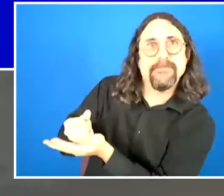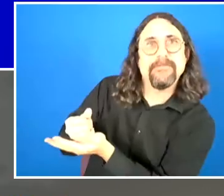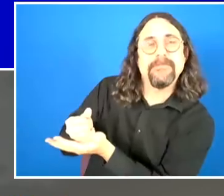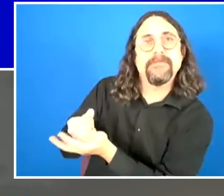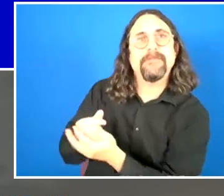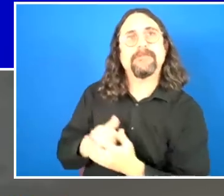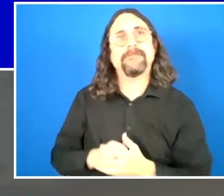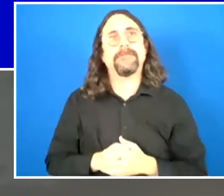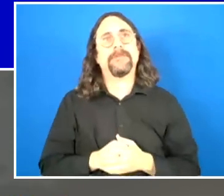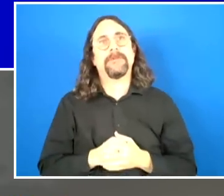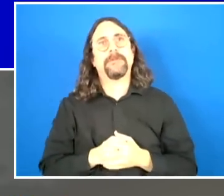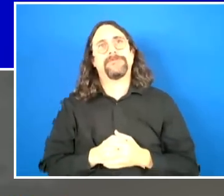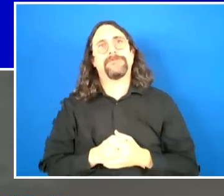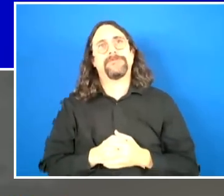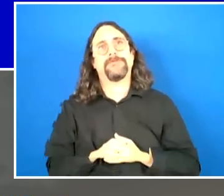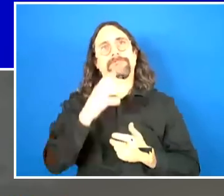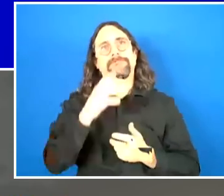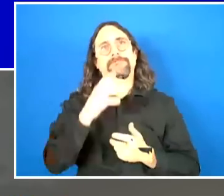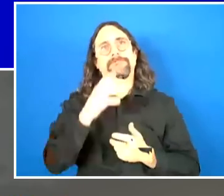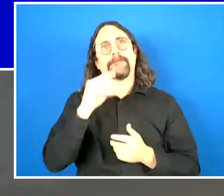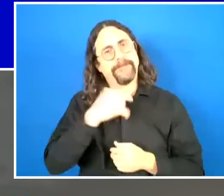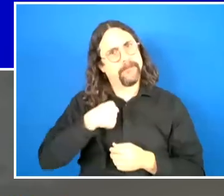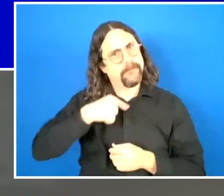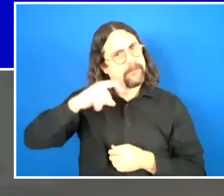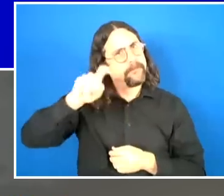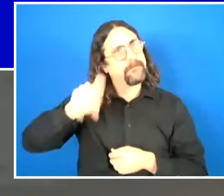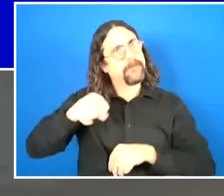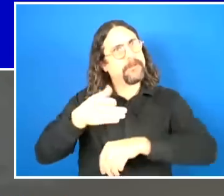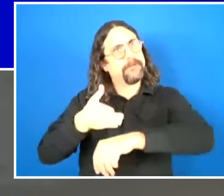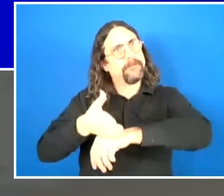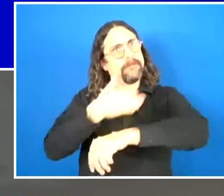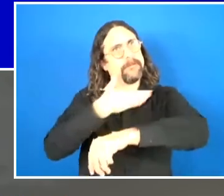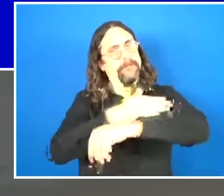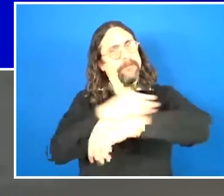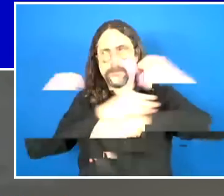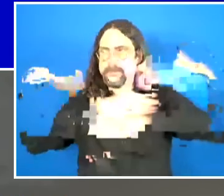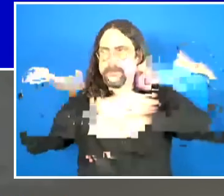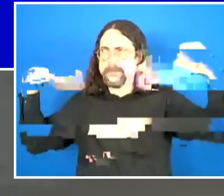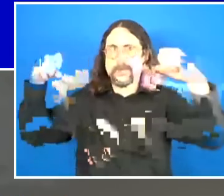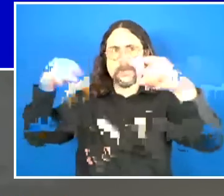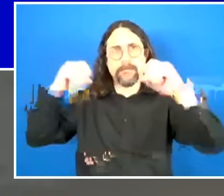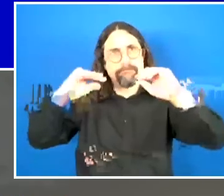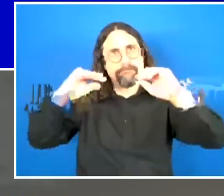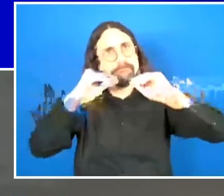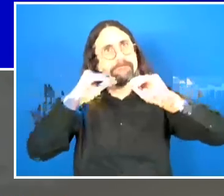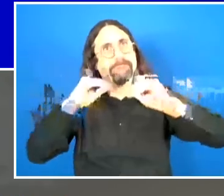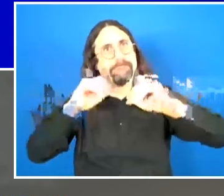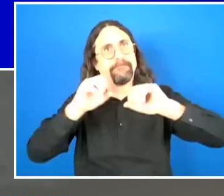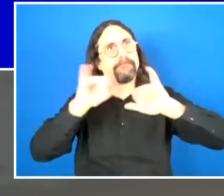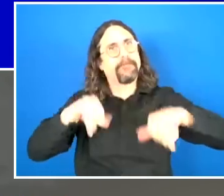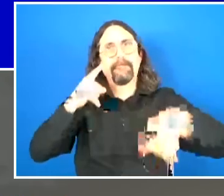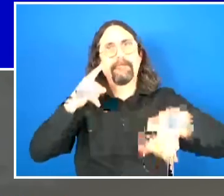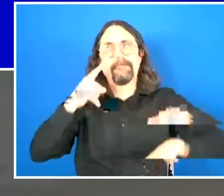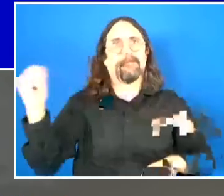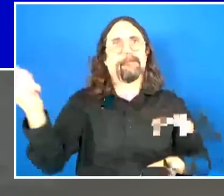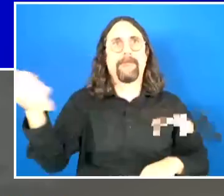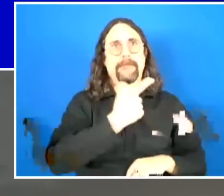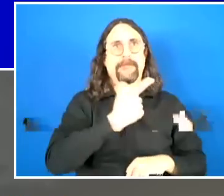WE HAVEO T KEEP IMPROVING DISTANCE LEARNING BUT ALSO HAVE THE MSTCKI WITH IT ALL THE WAY UP TO THE NEXT